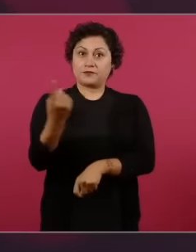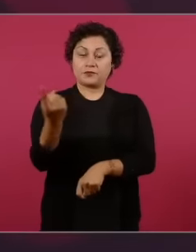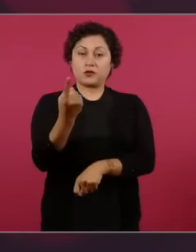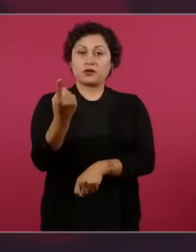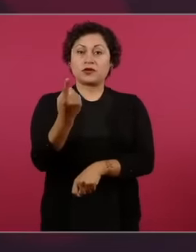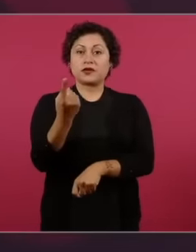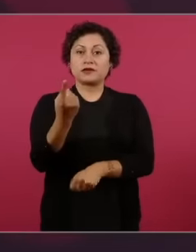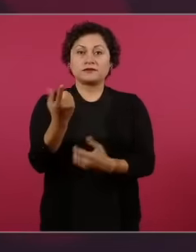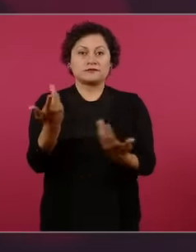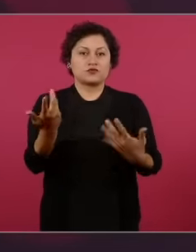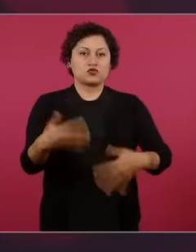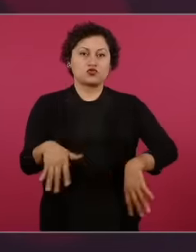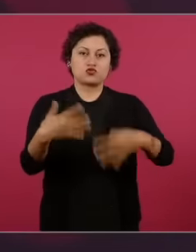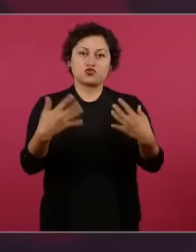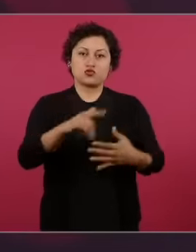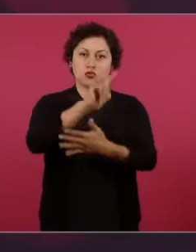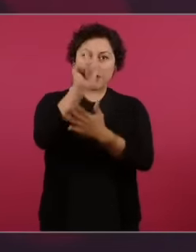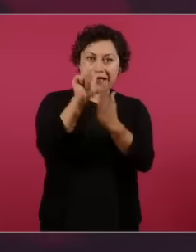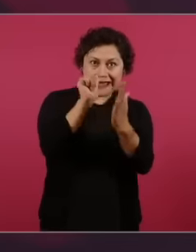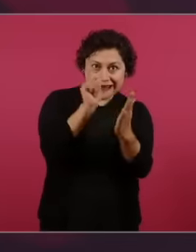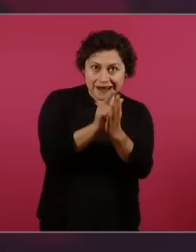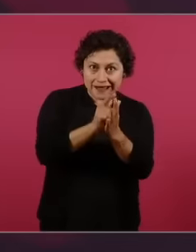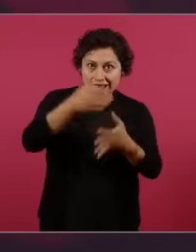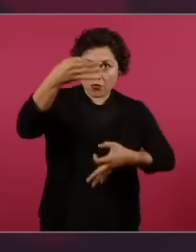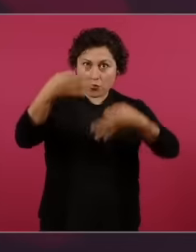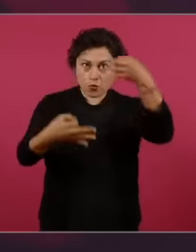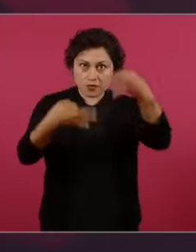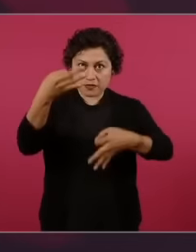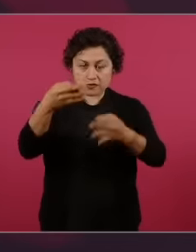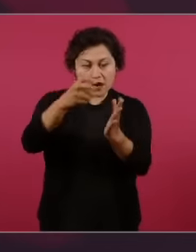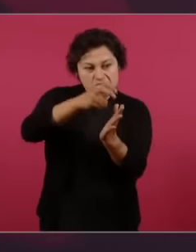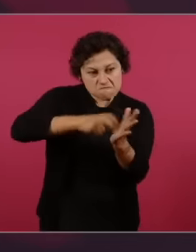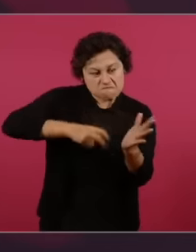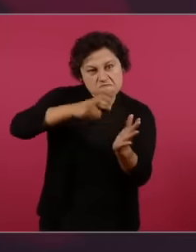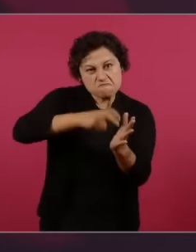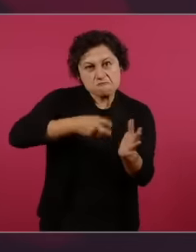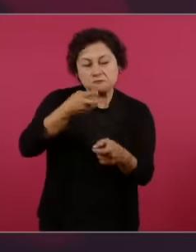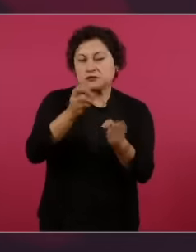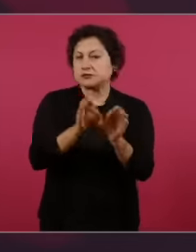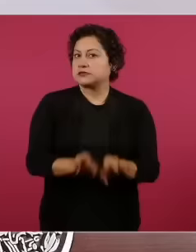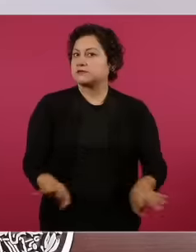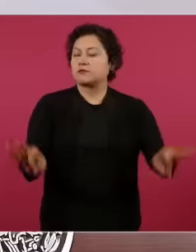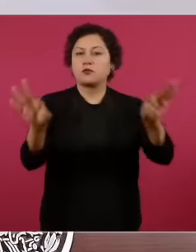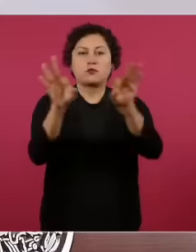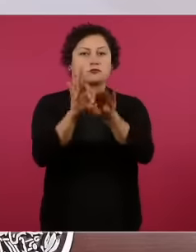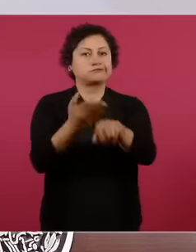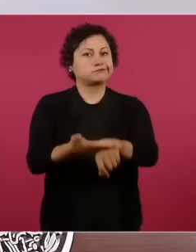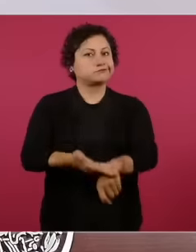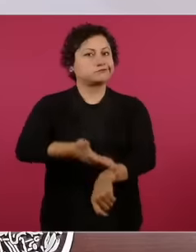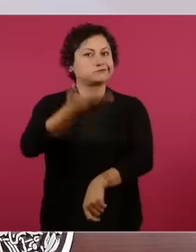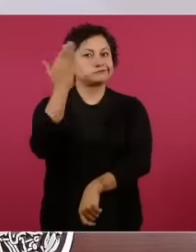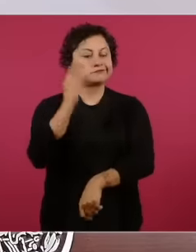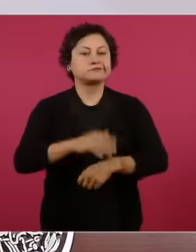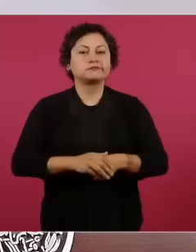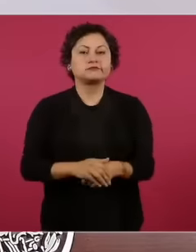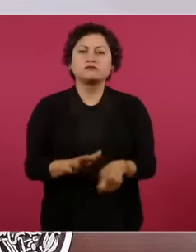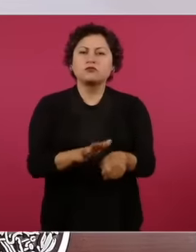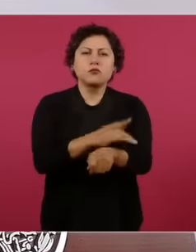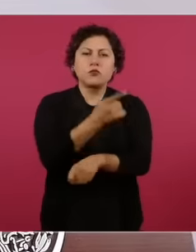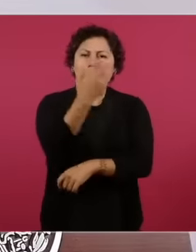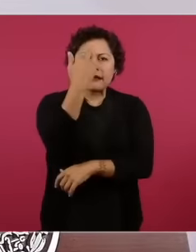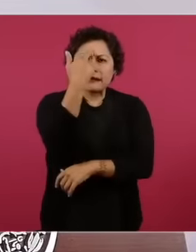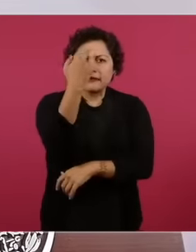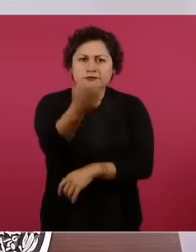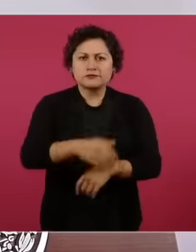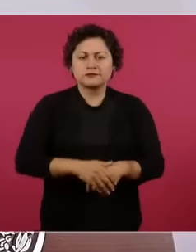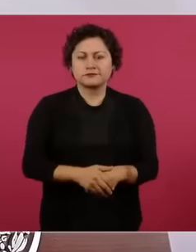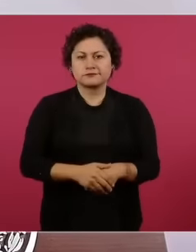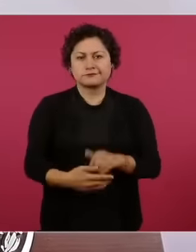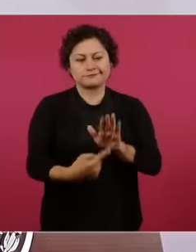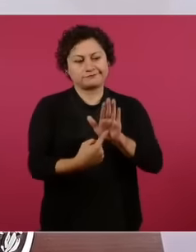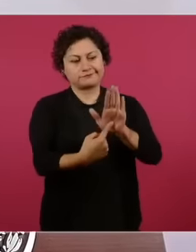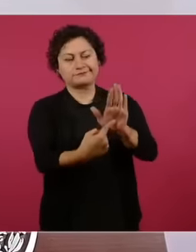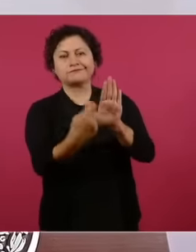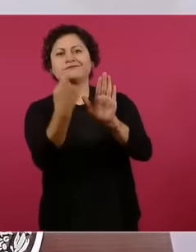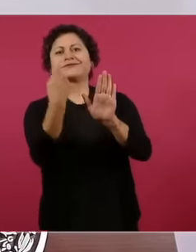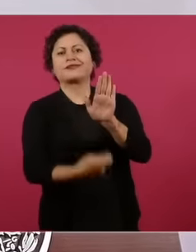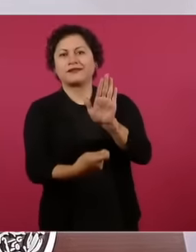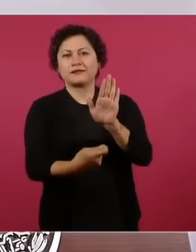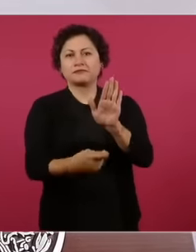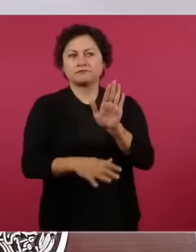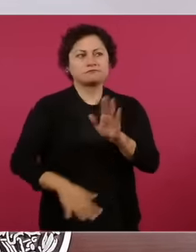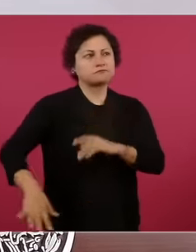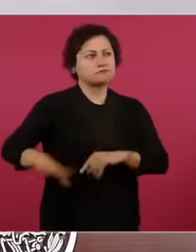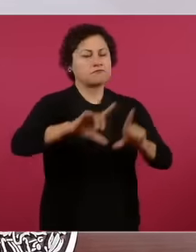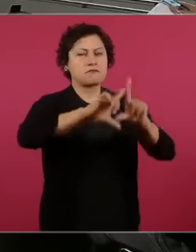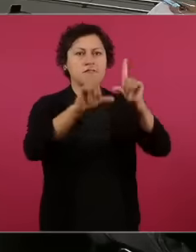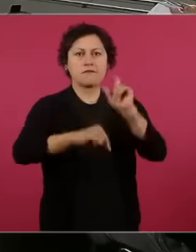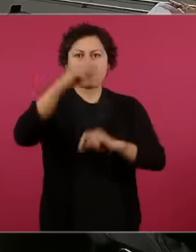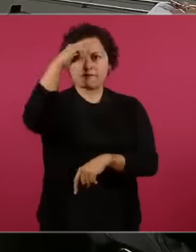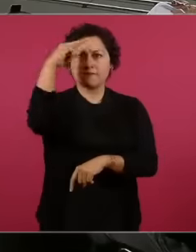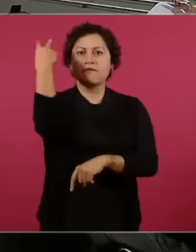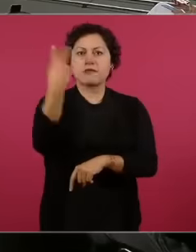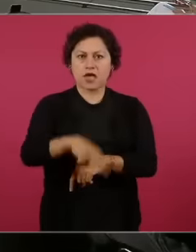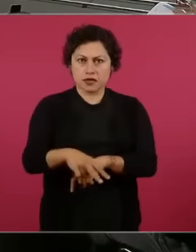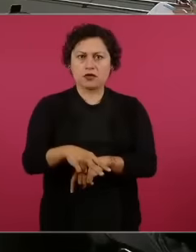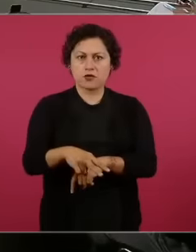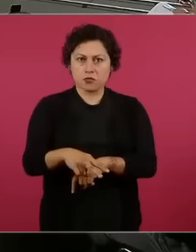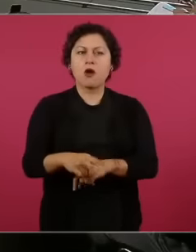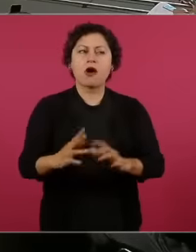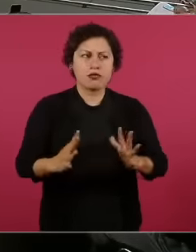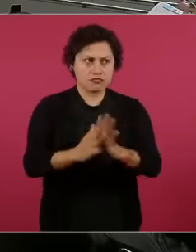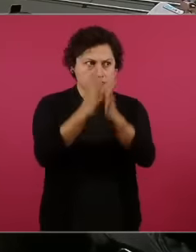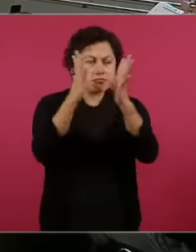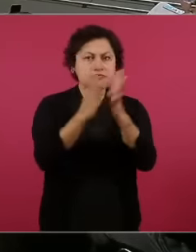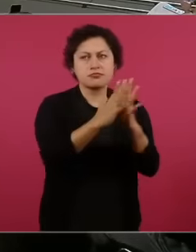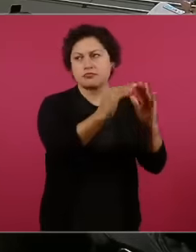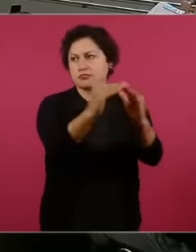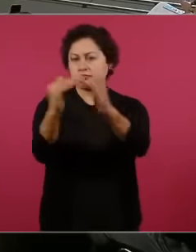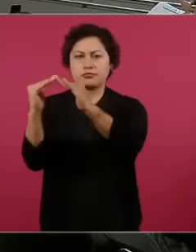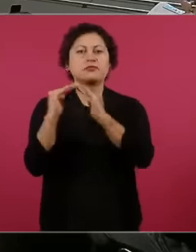very important reform, it is reaffirming that in Mexico there is an authentic democracy that the people elect